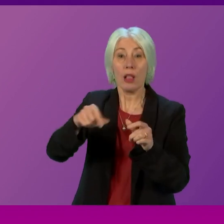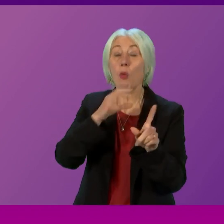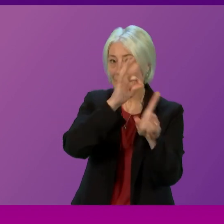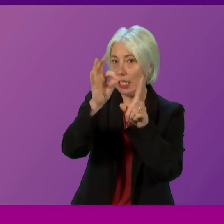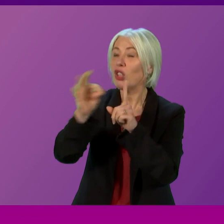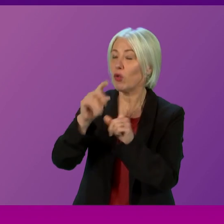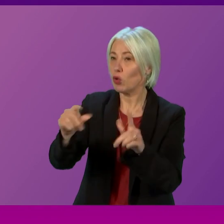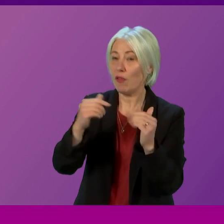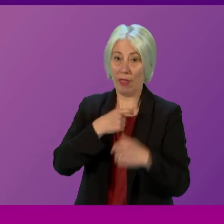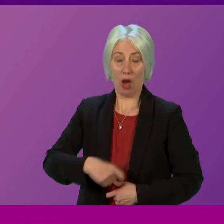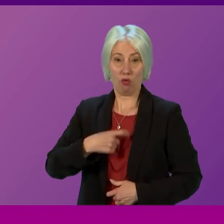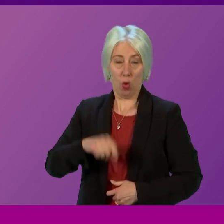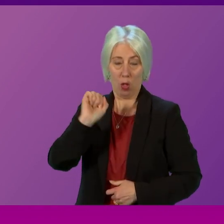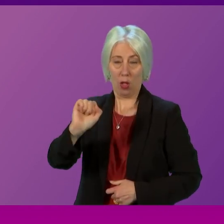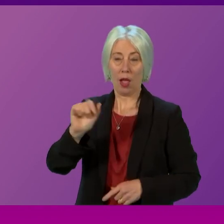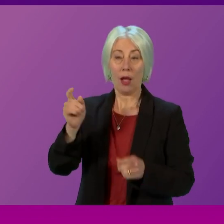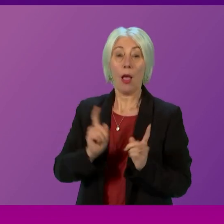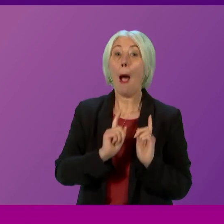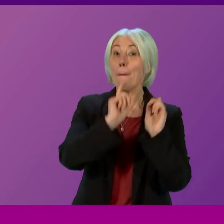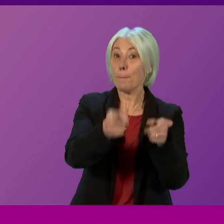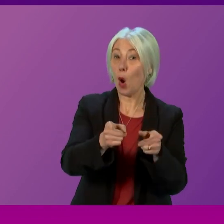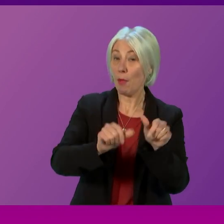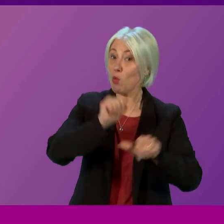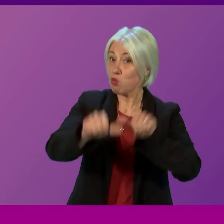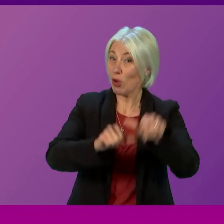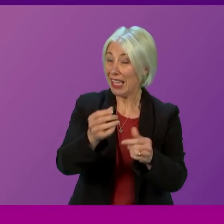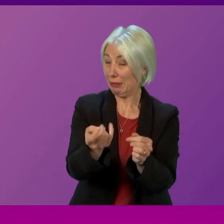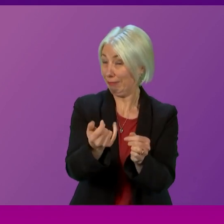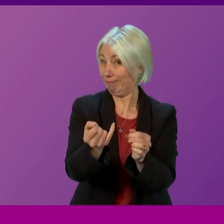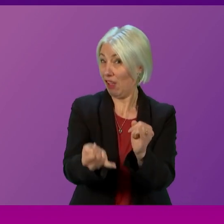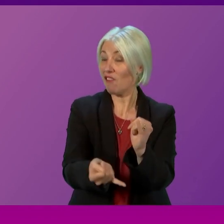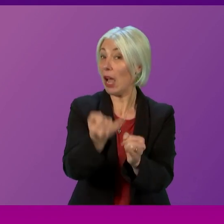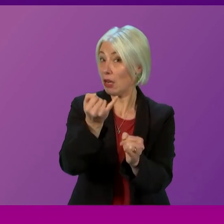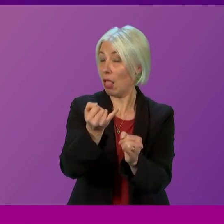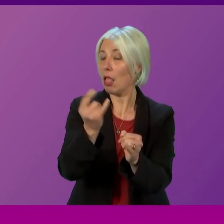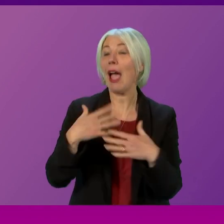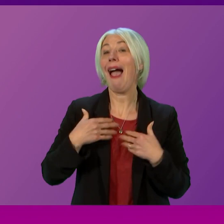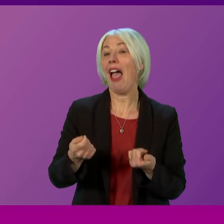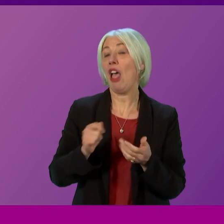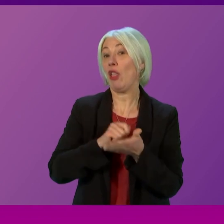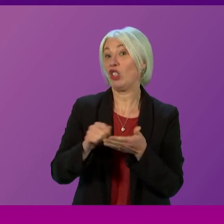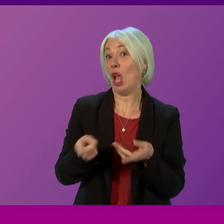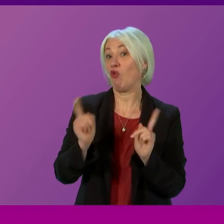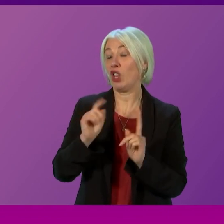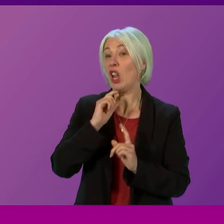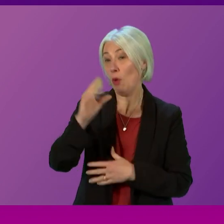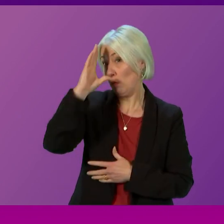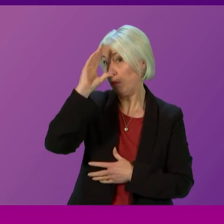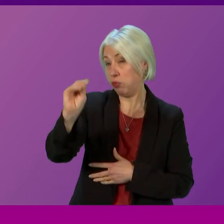and the appointments process is now in its final stages. The Cabinet Secretary for Health and Social Care will provide an update to the Parliament early in the new year.